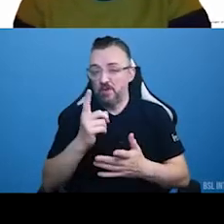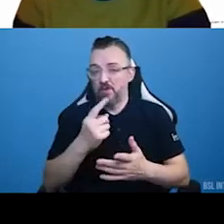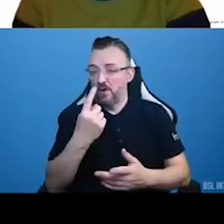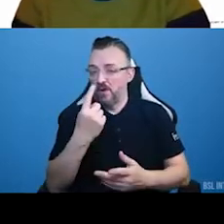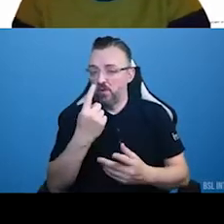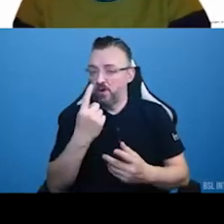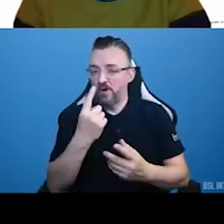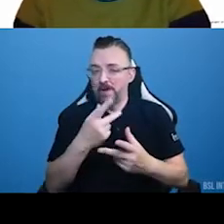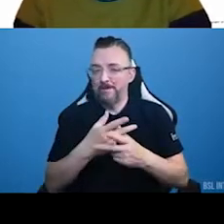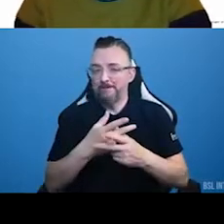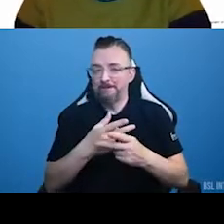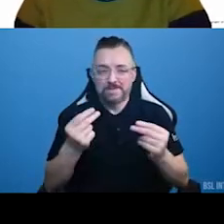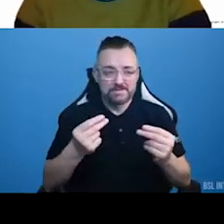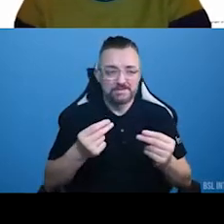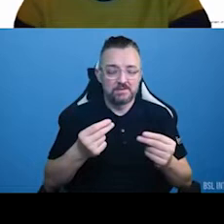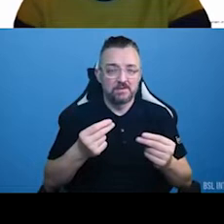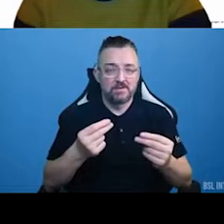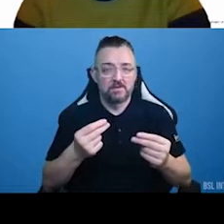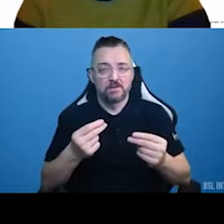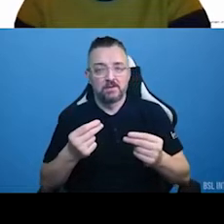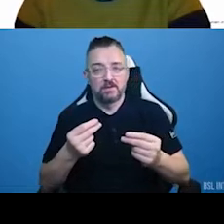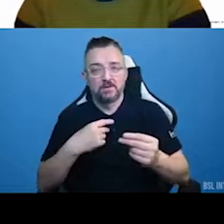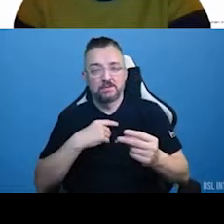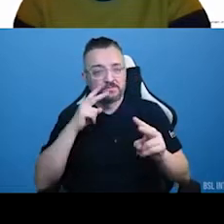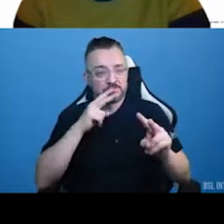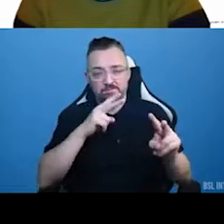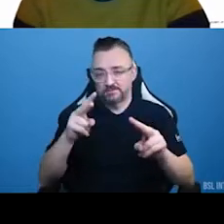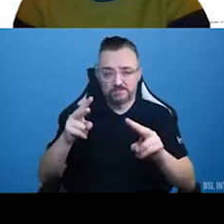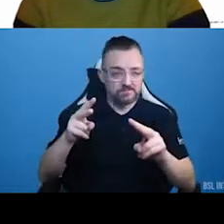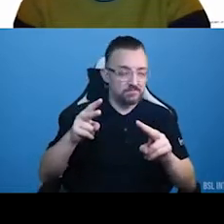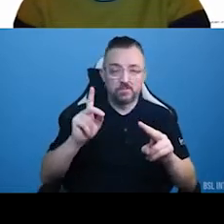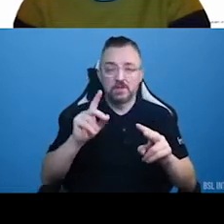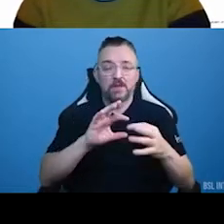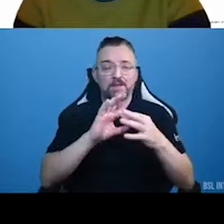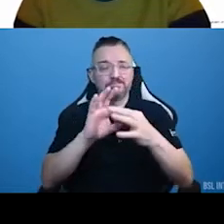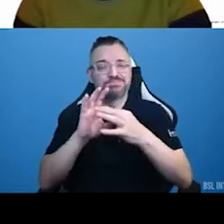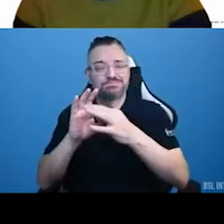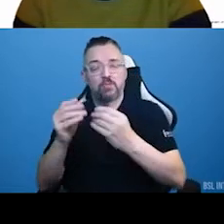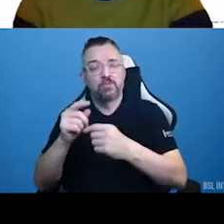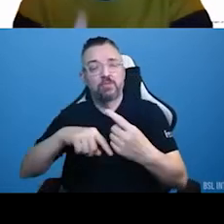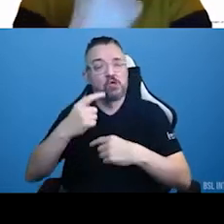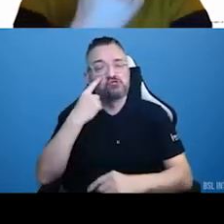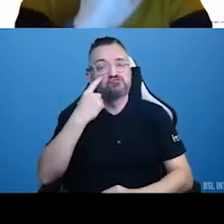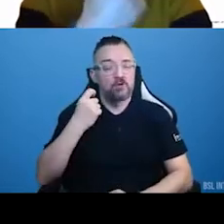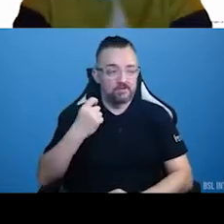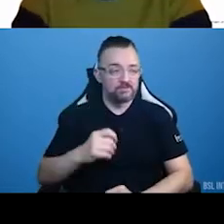but is a thread that runs through all of the work that we do is the engagement with young people. So we're currently in the process